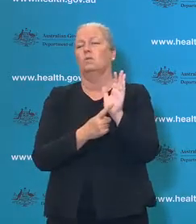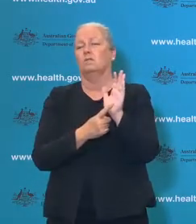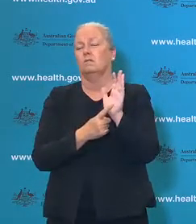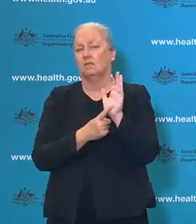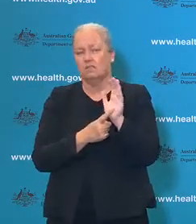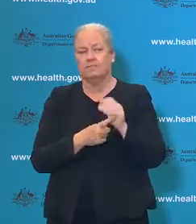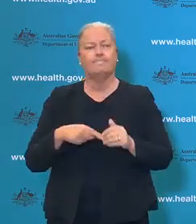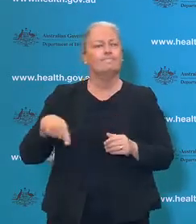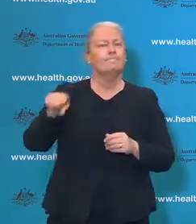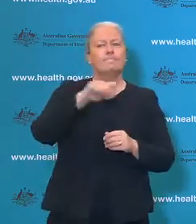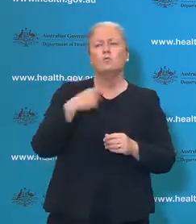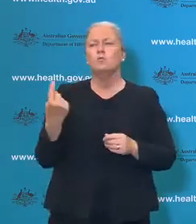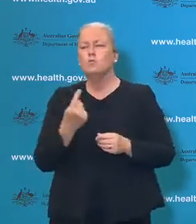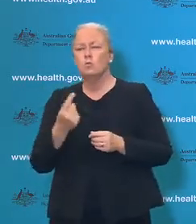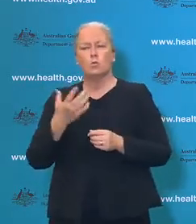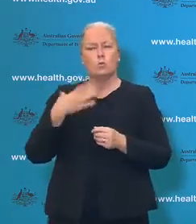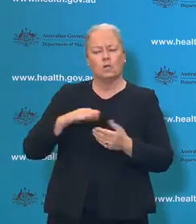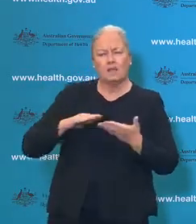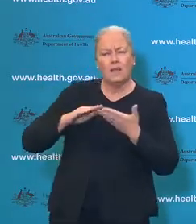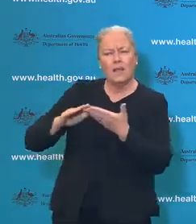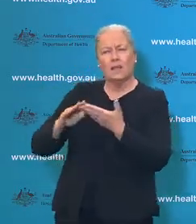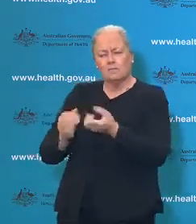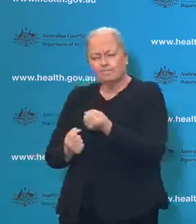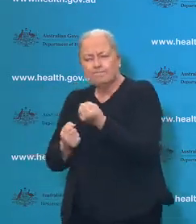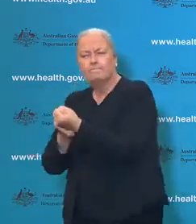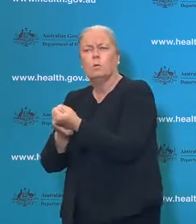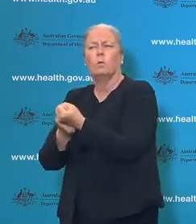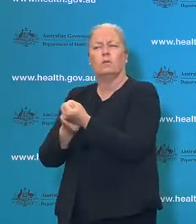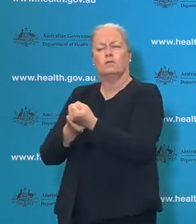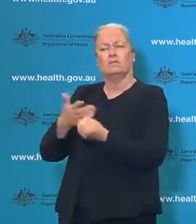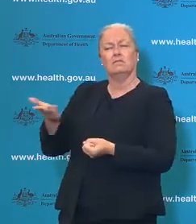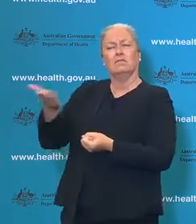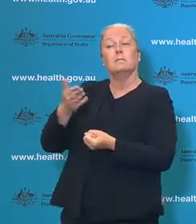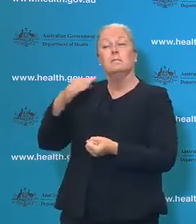support to the people of Melbourne and surrounding areas which are in lock down.